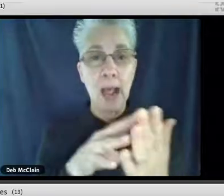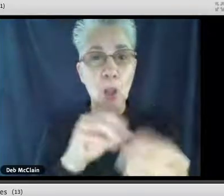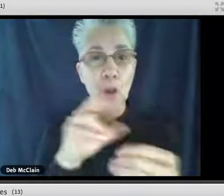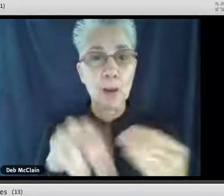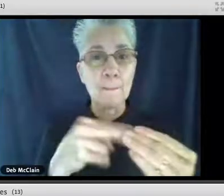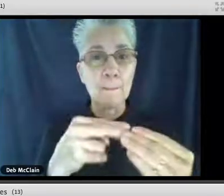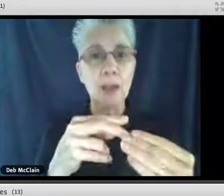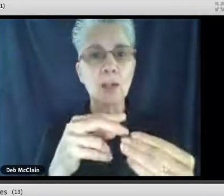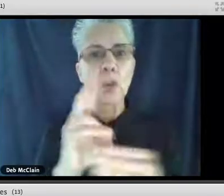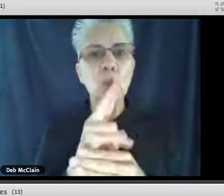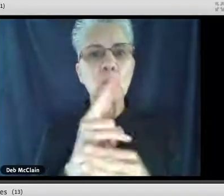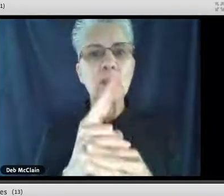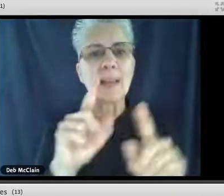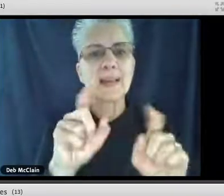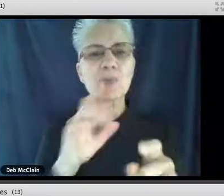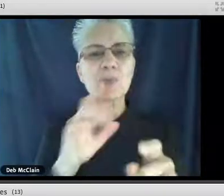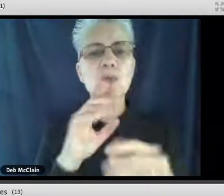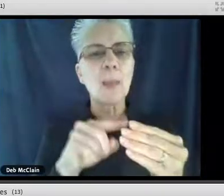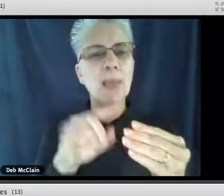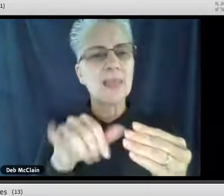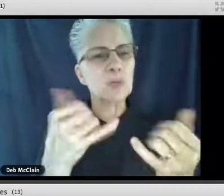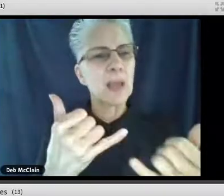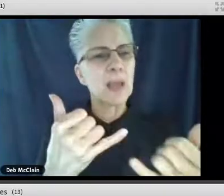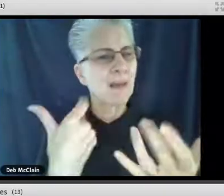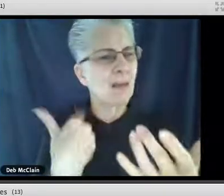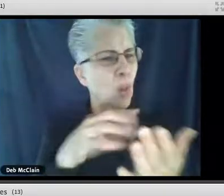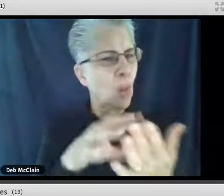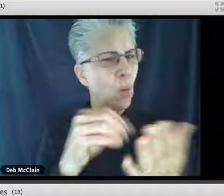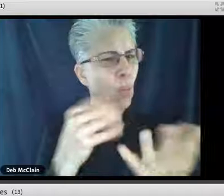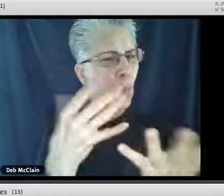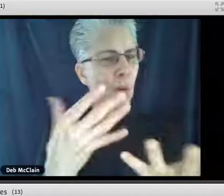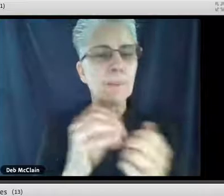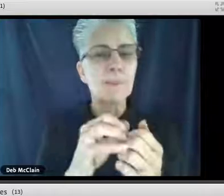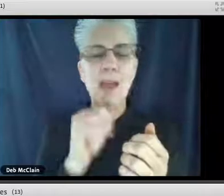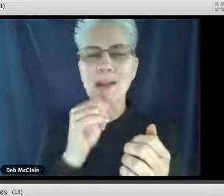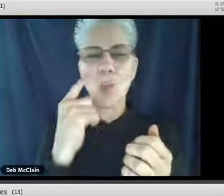we'll talk a lot about this today, is, I don't think like everybody else.